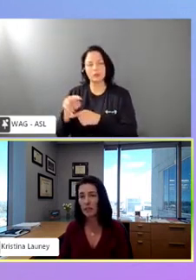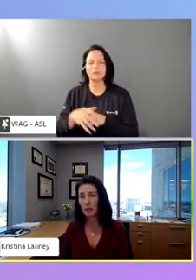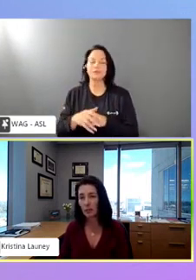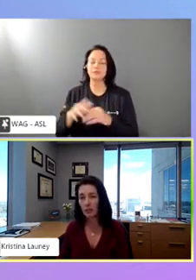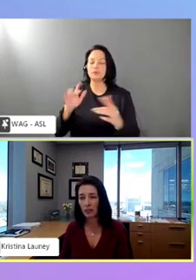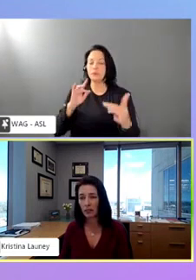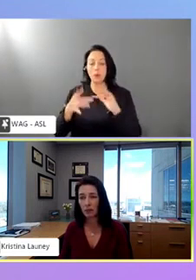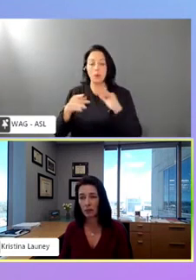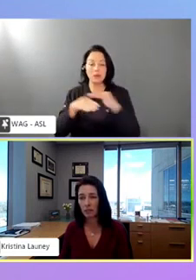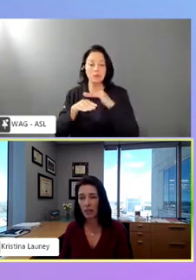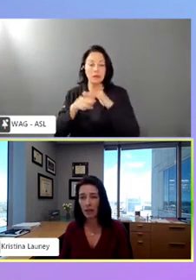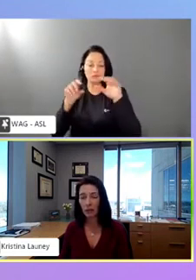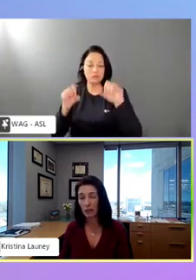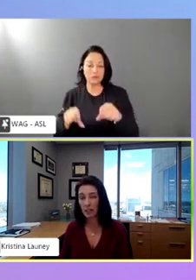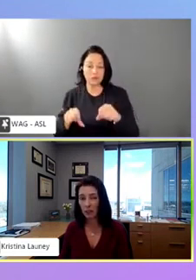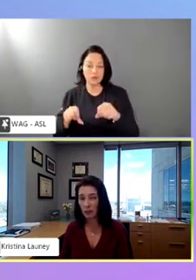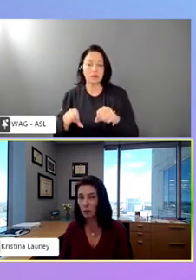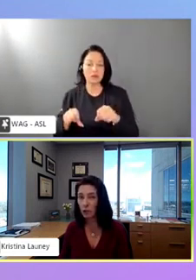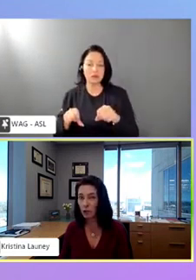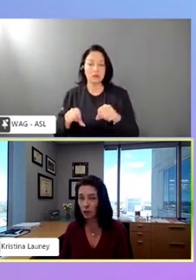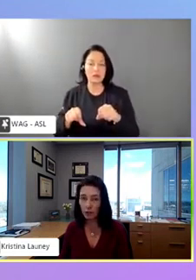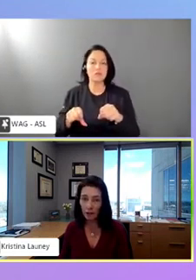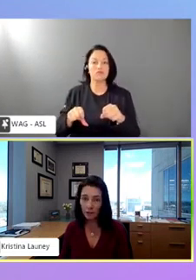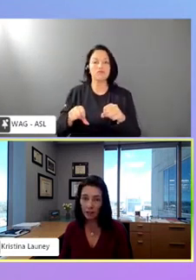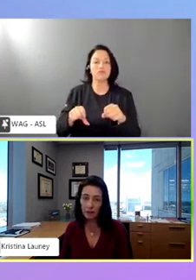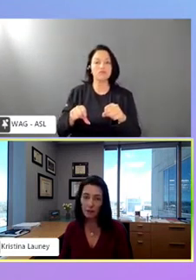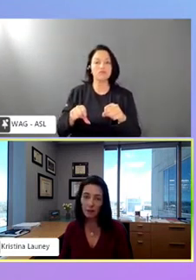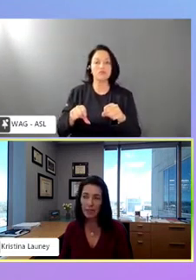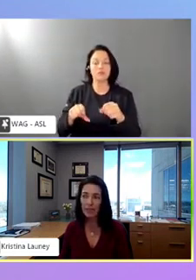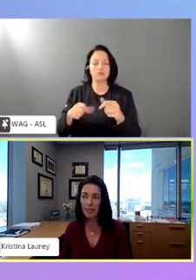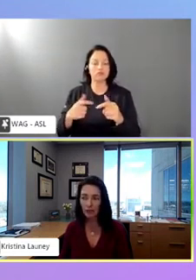the fact that filings of disable lawsuits have